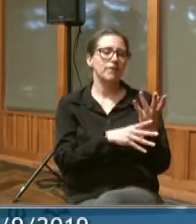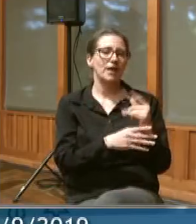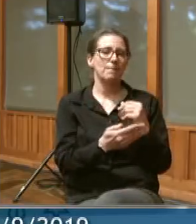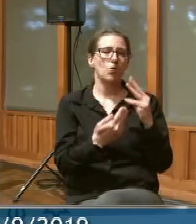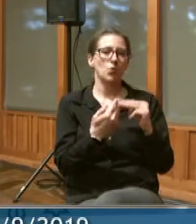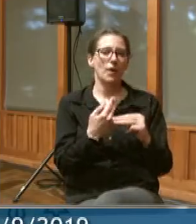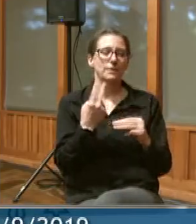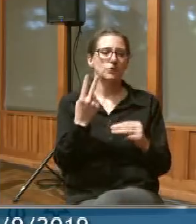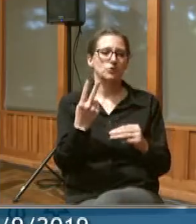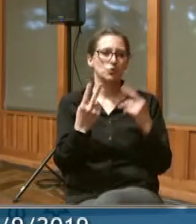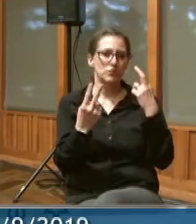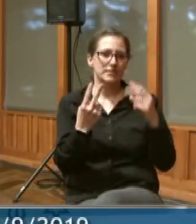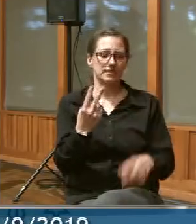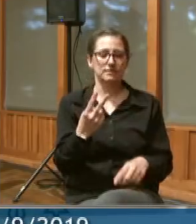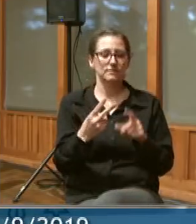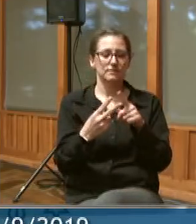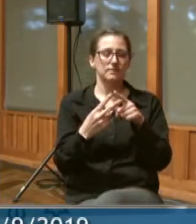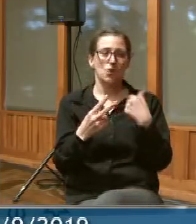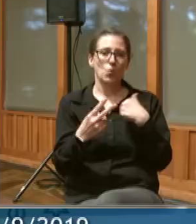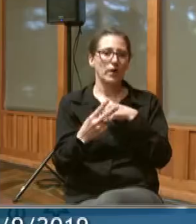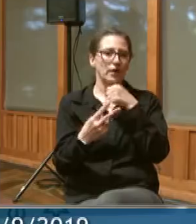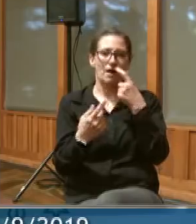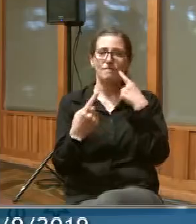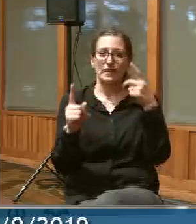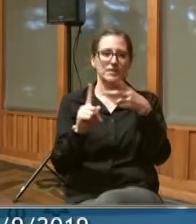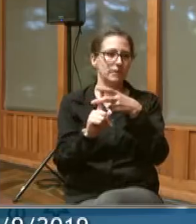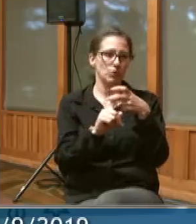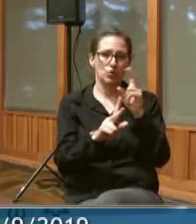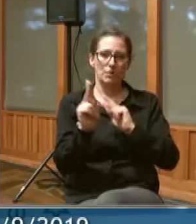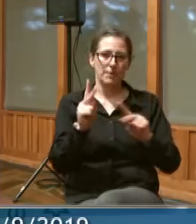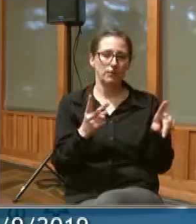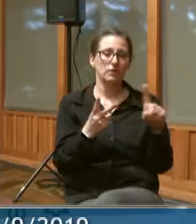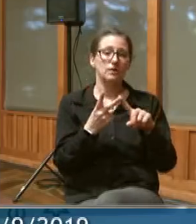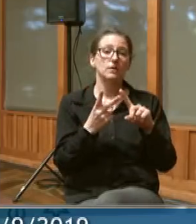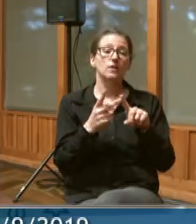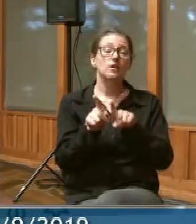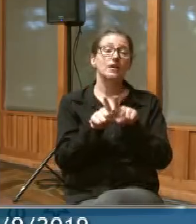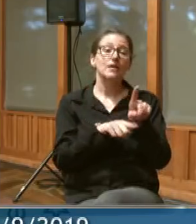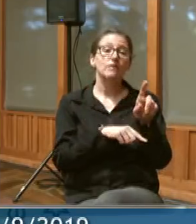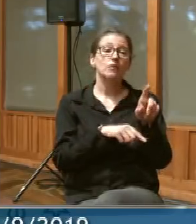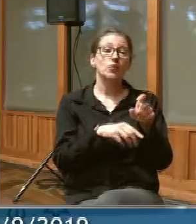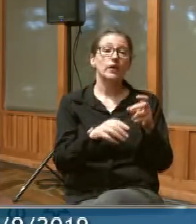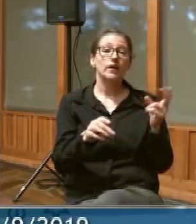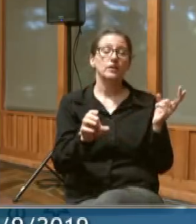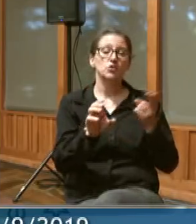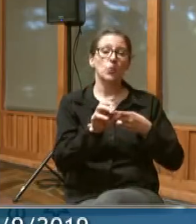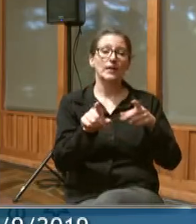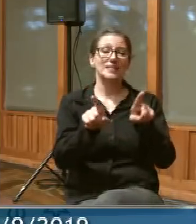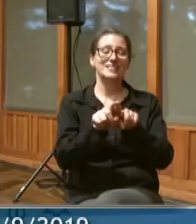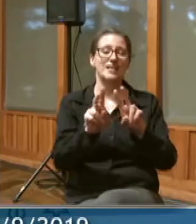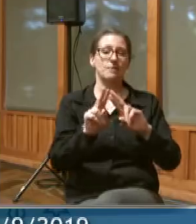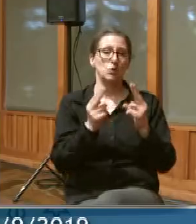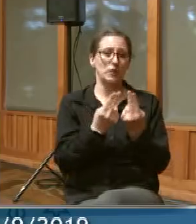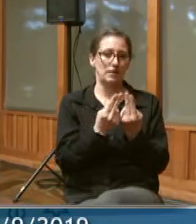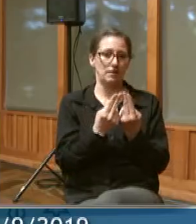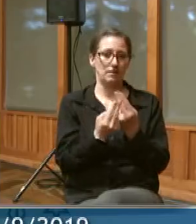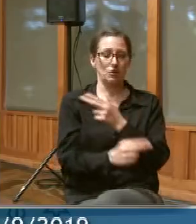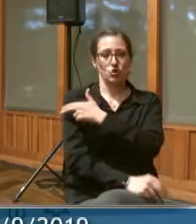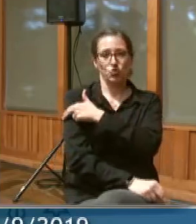APPROVED A BUDGET FOR UNARMED LAW ENFORCEMENT. I WANT TO DO AWAY WITH THAT PROGRAM FOR TWO REASONS. ONE WE HAVE NOT BEEN EFFECTIVE IN RECRUITING PEOPLE.